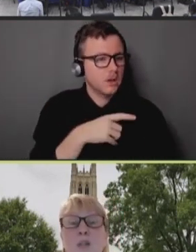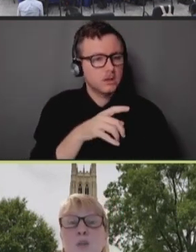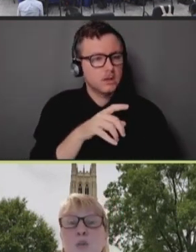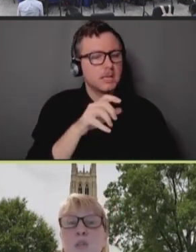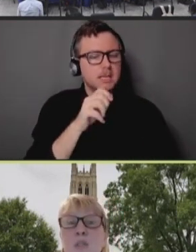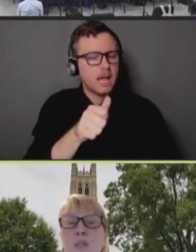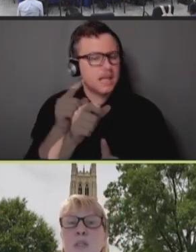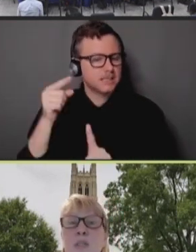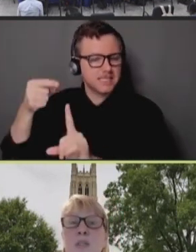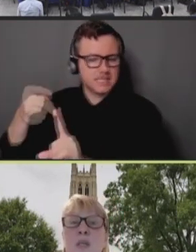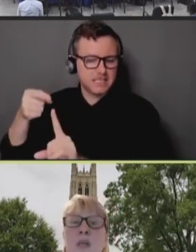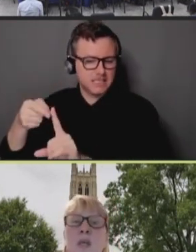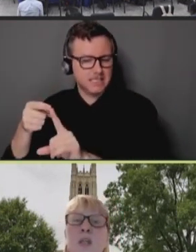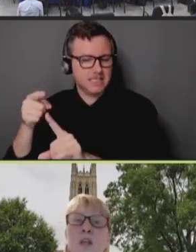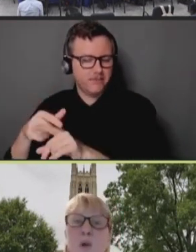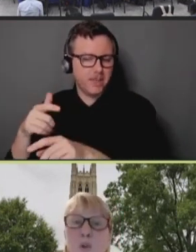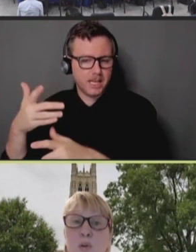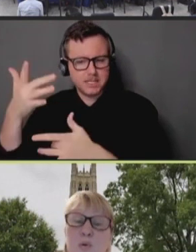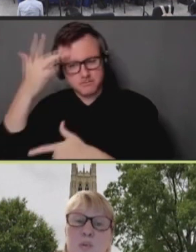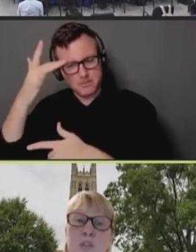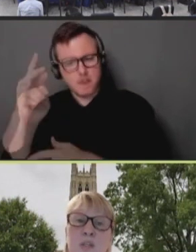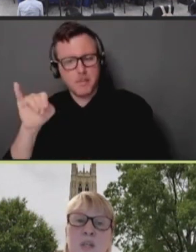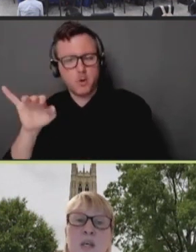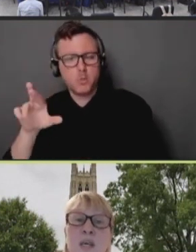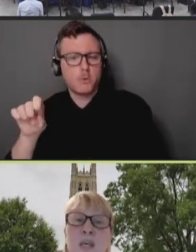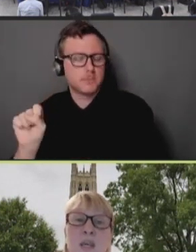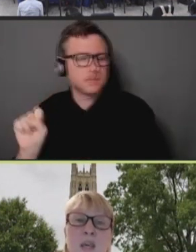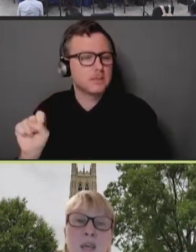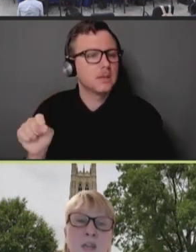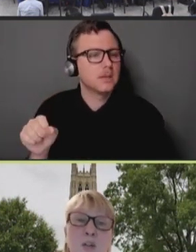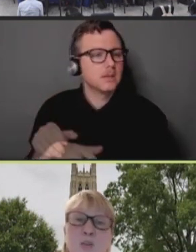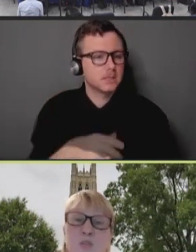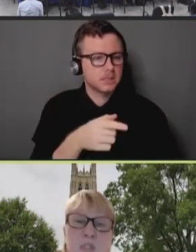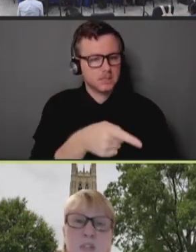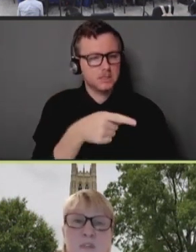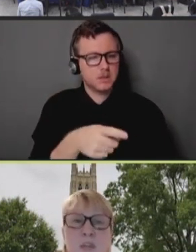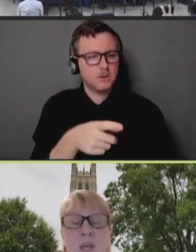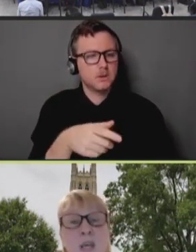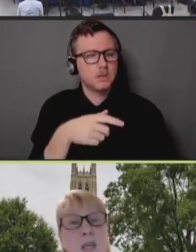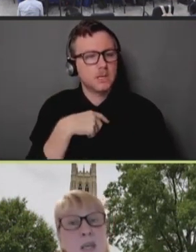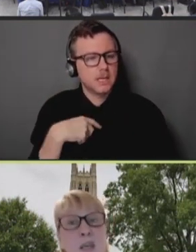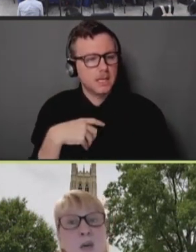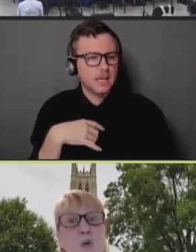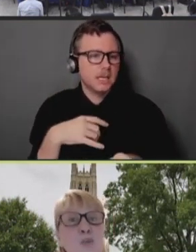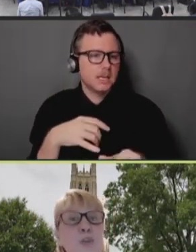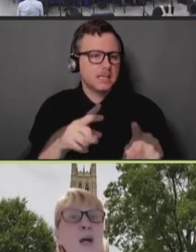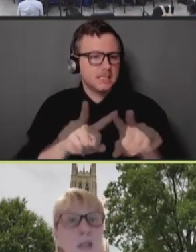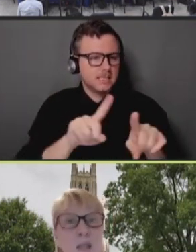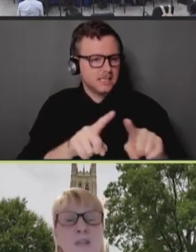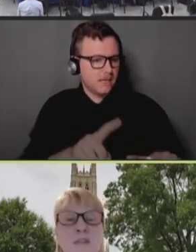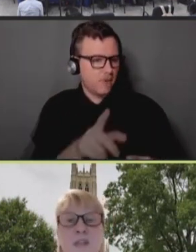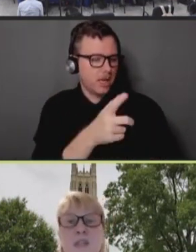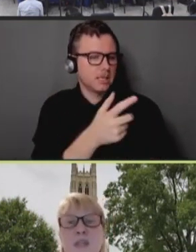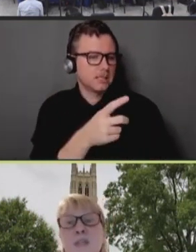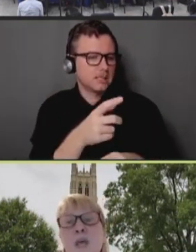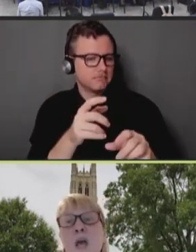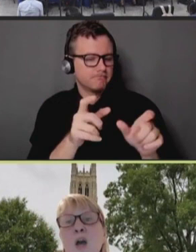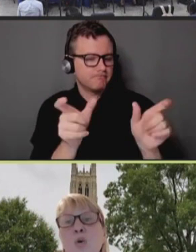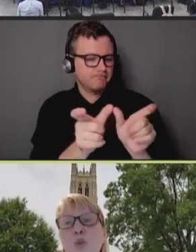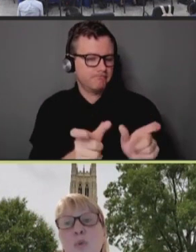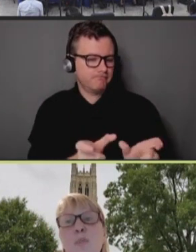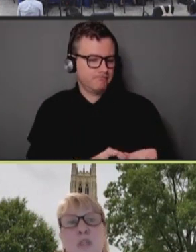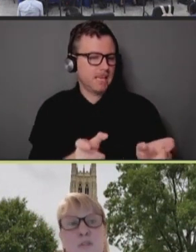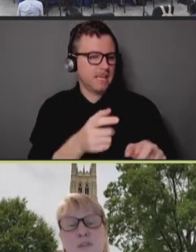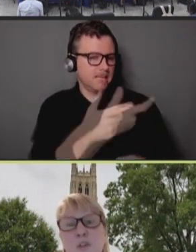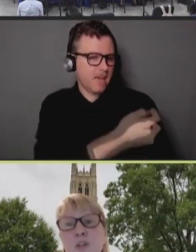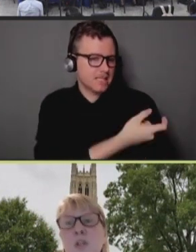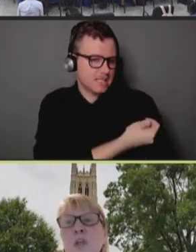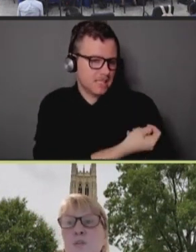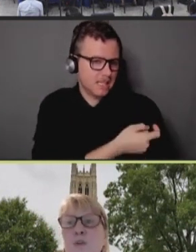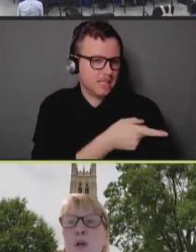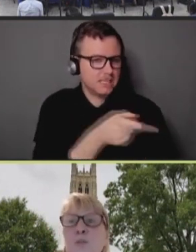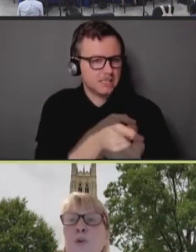And using this heterologous aka nonspecific aka off-target vaccines could be beneficial